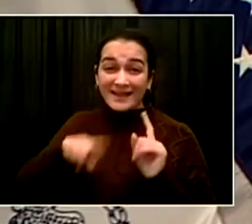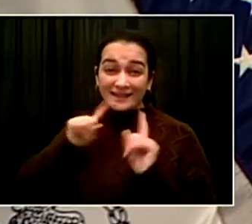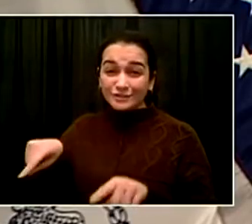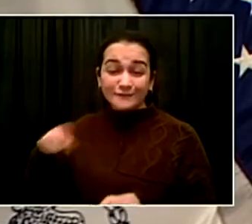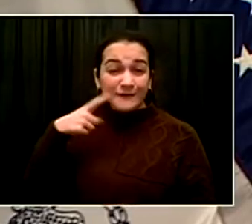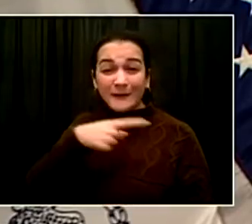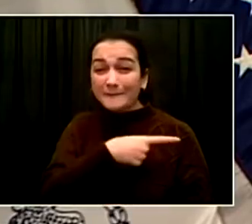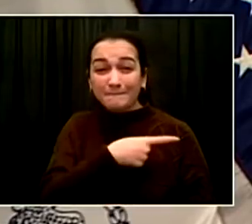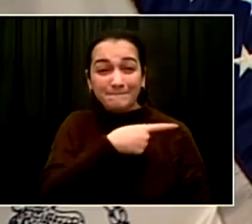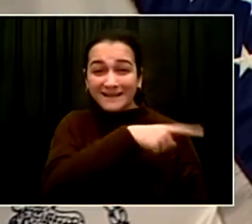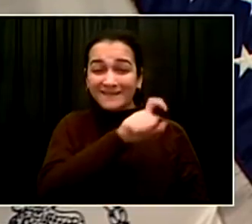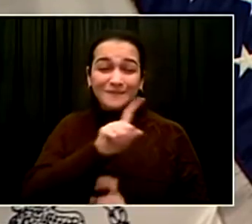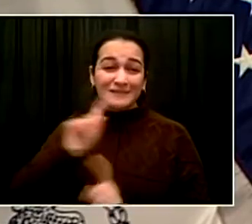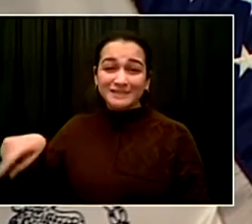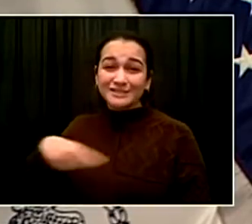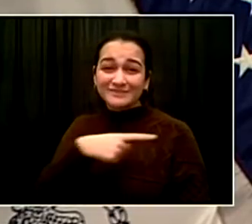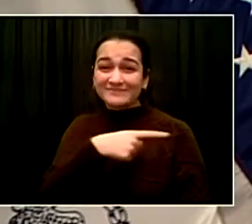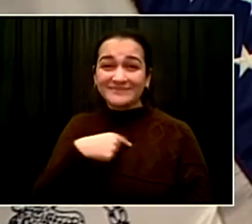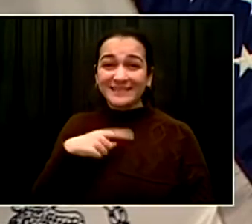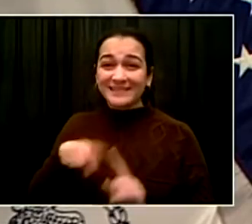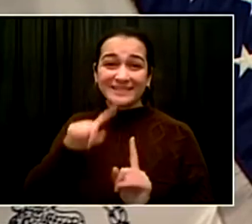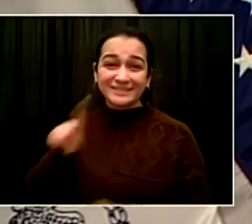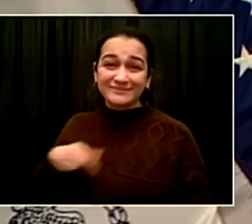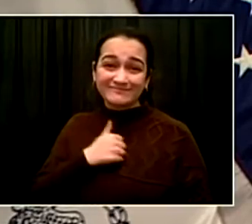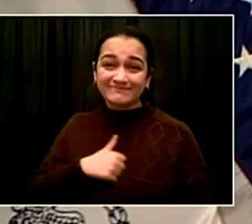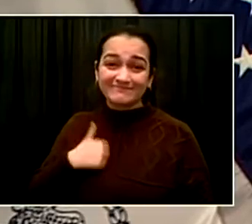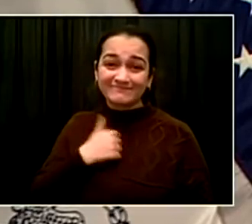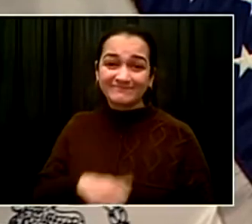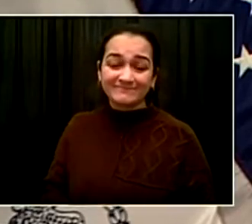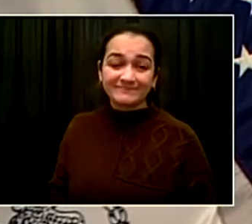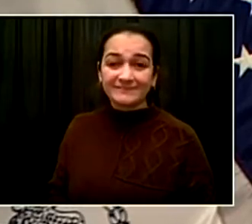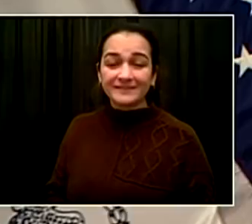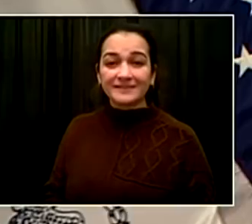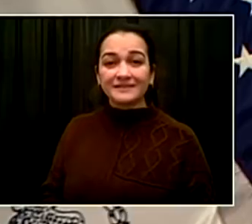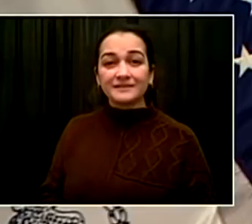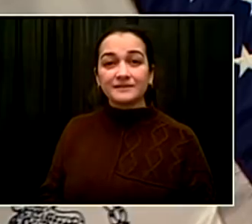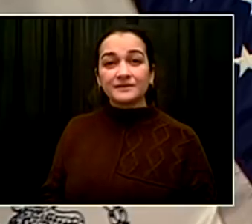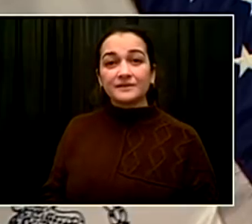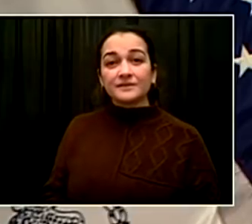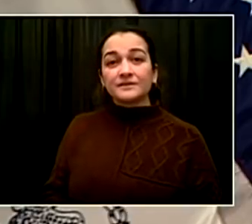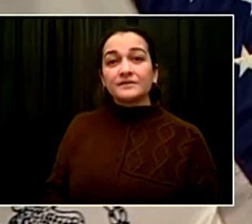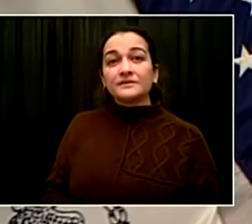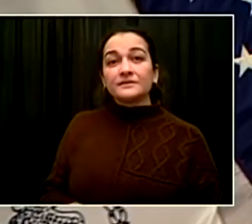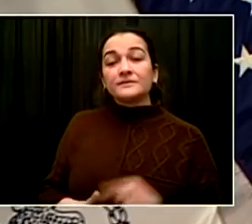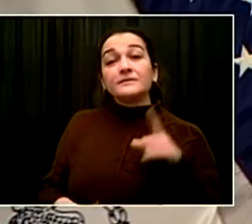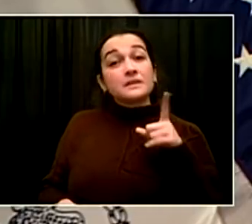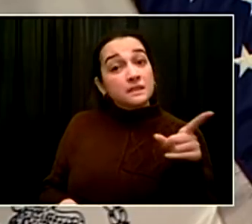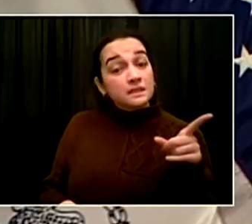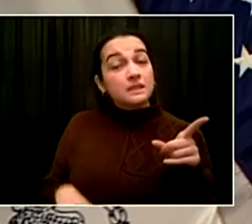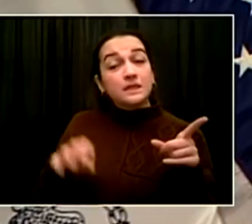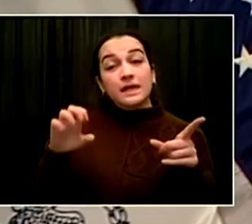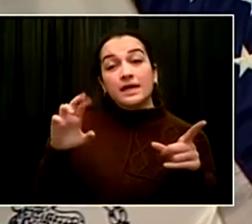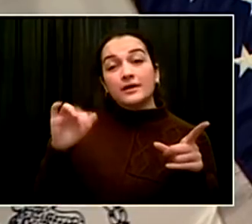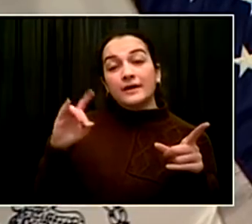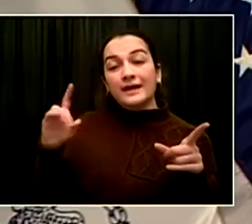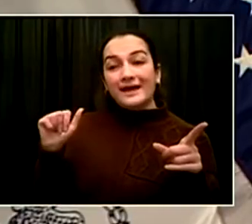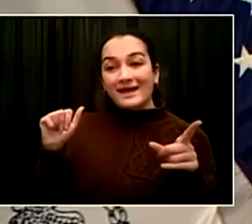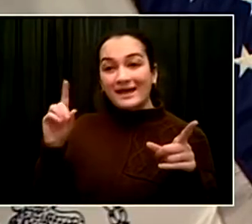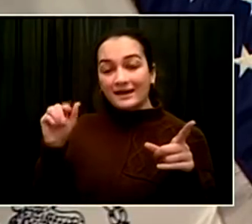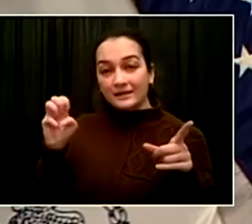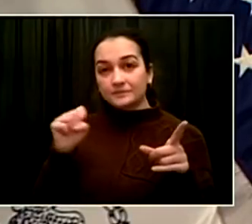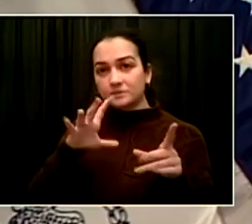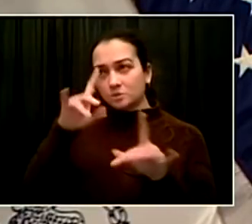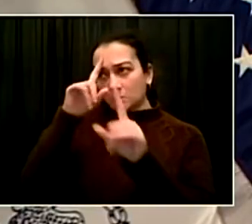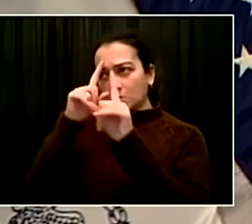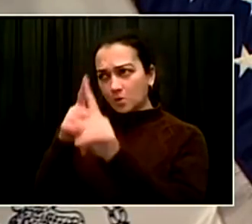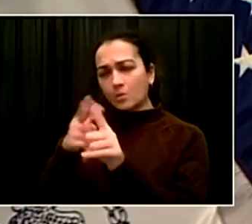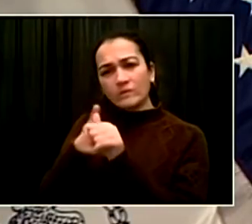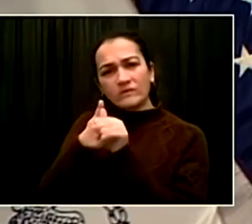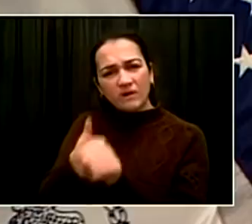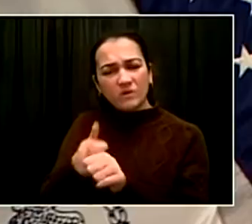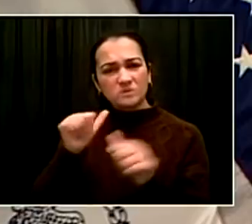HIMSELF.